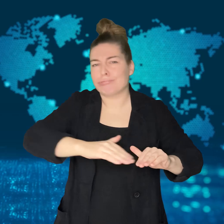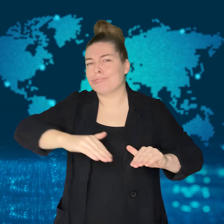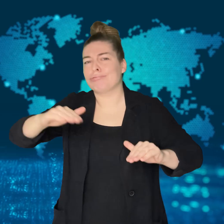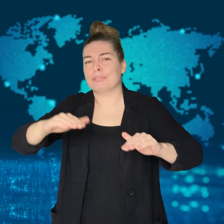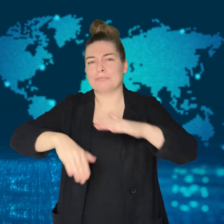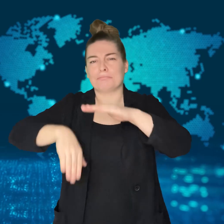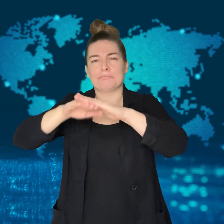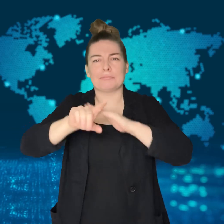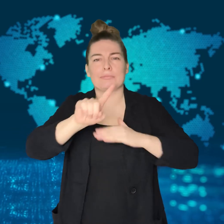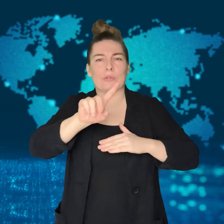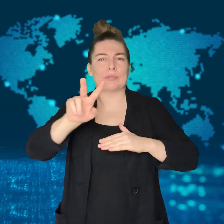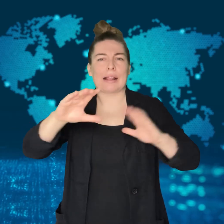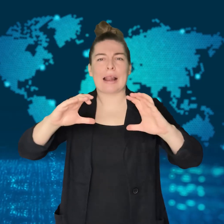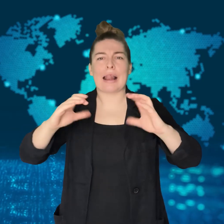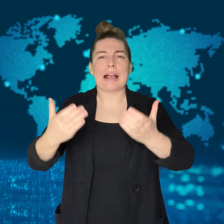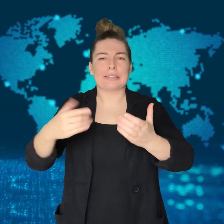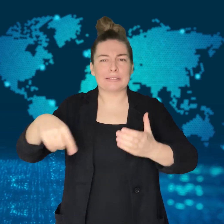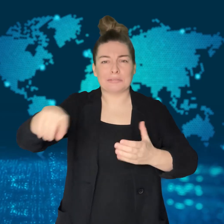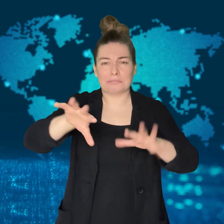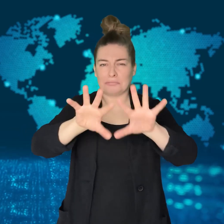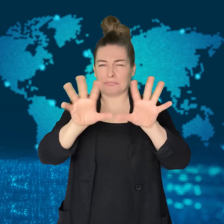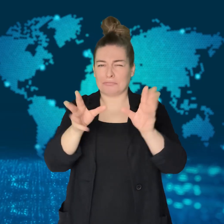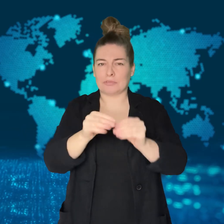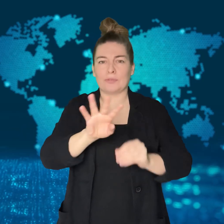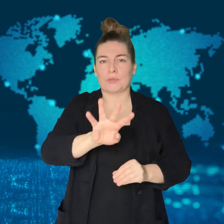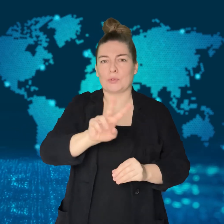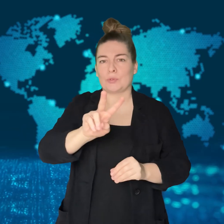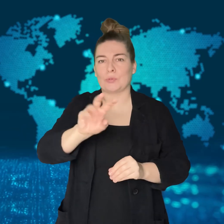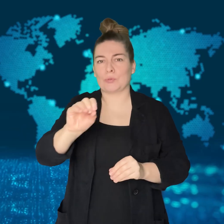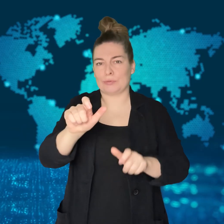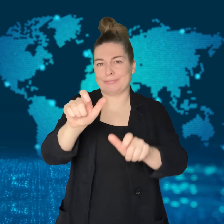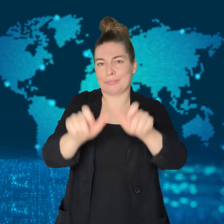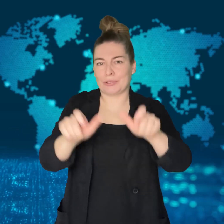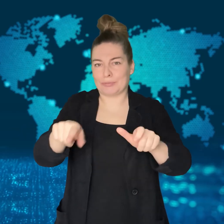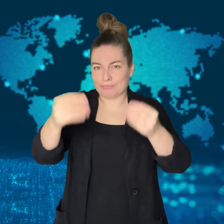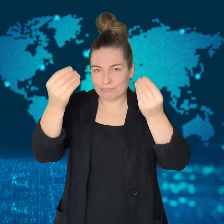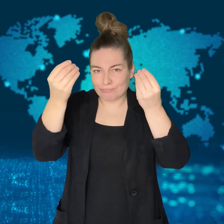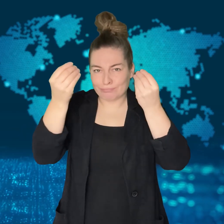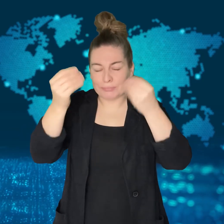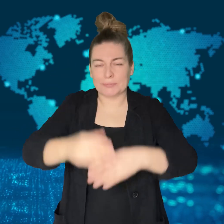The school serves around 420 students in all,